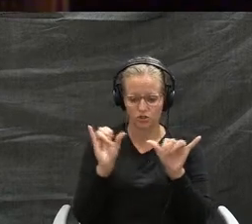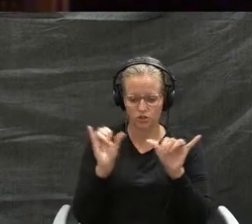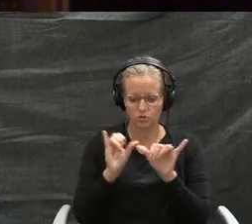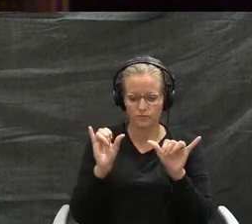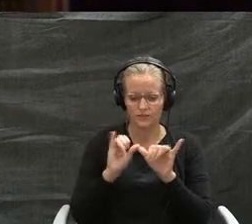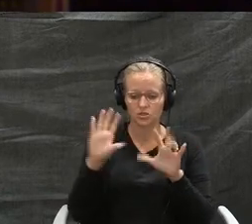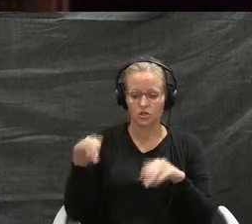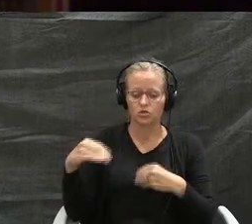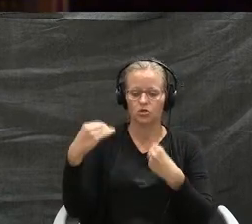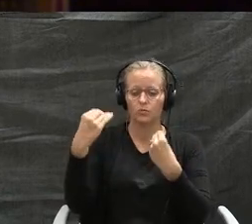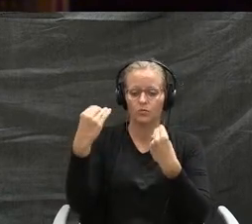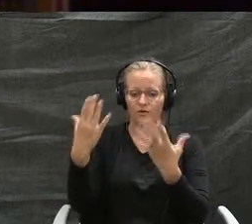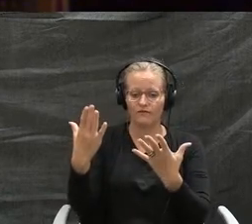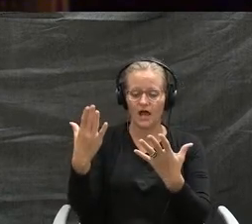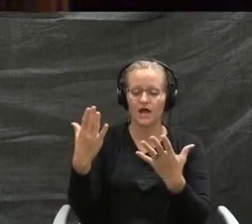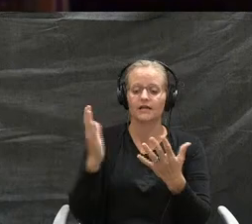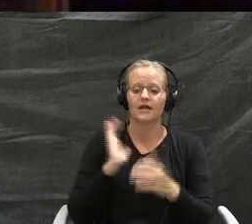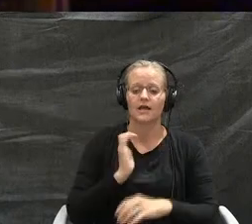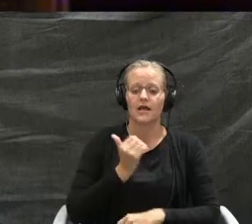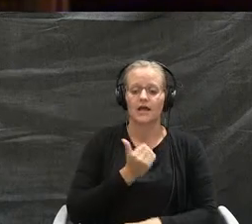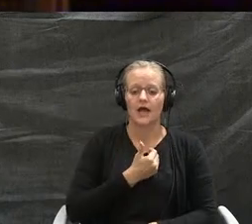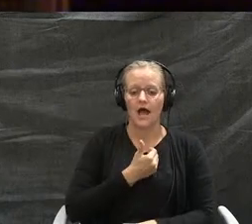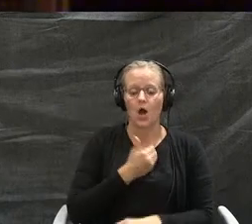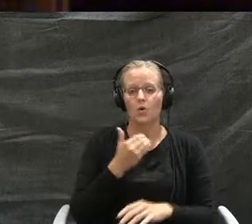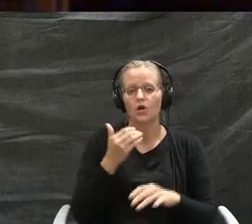efforts within our scope and boundaries as a public